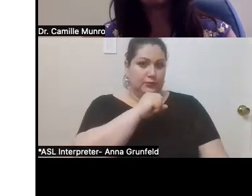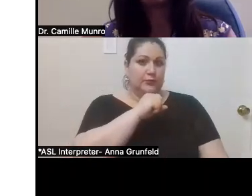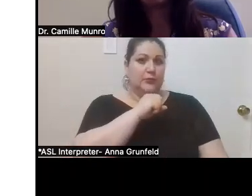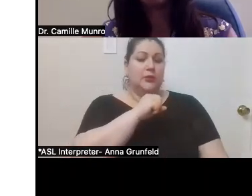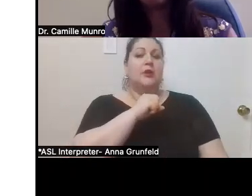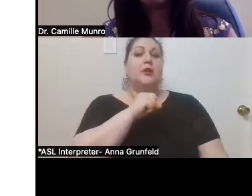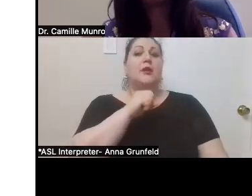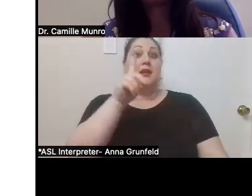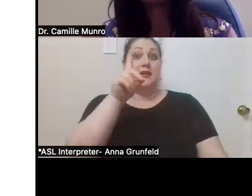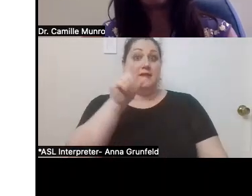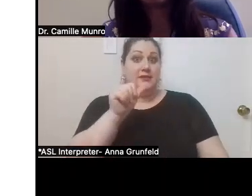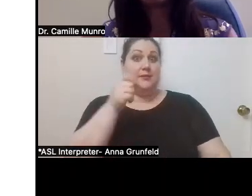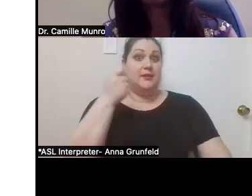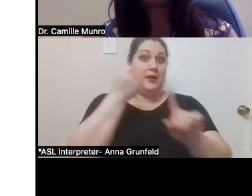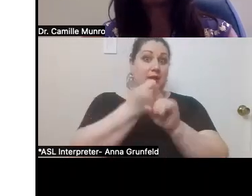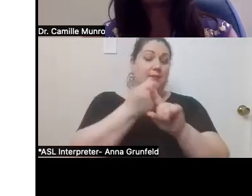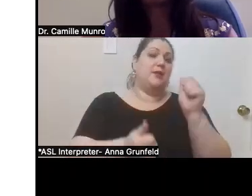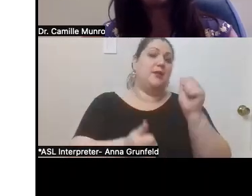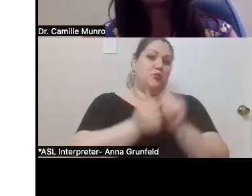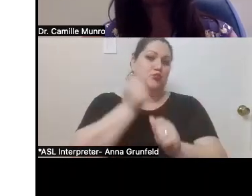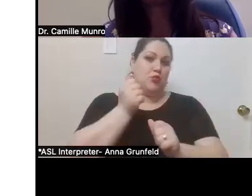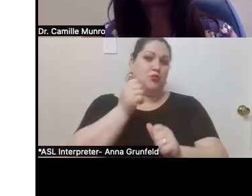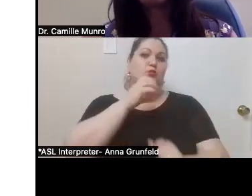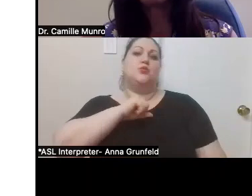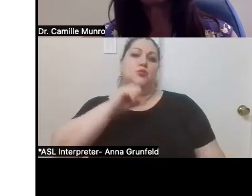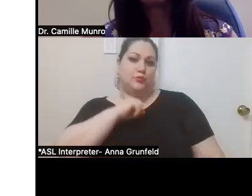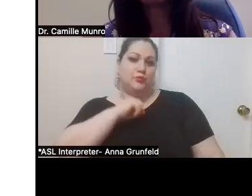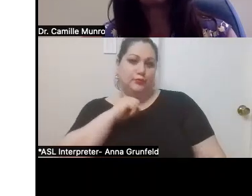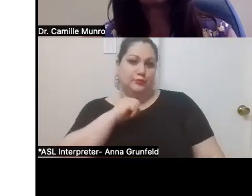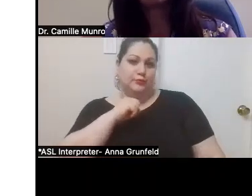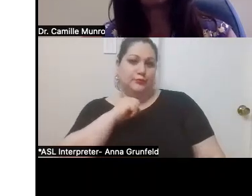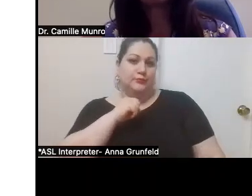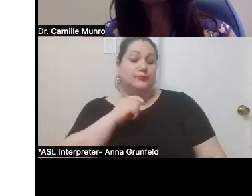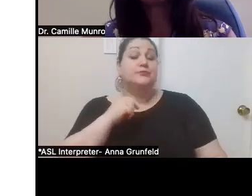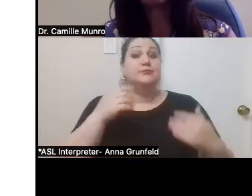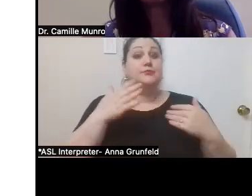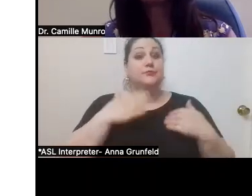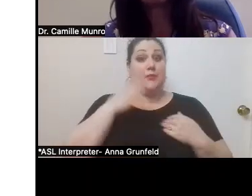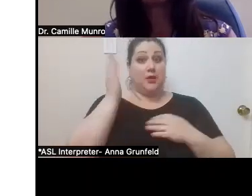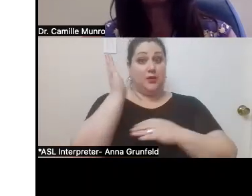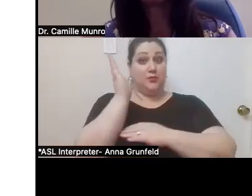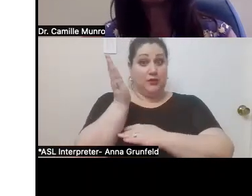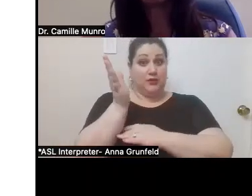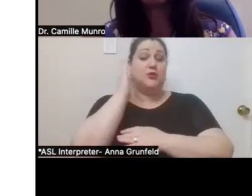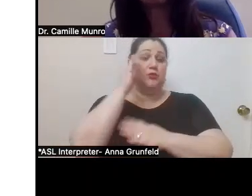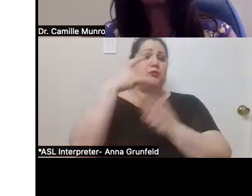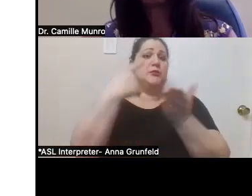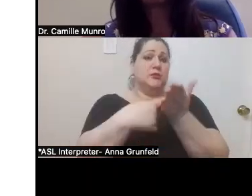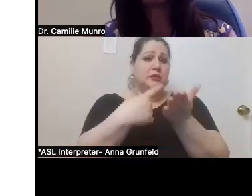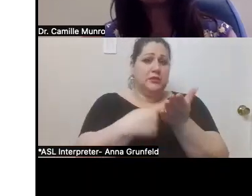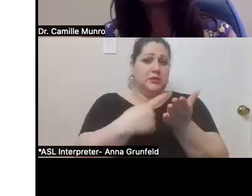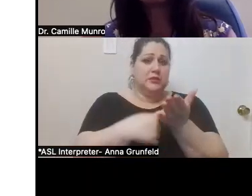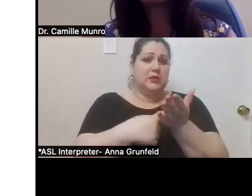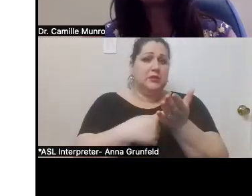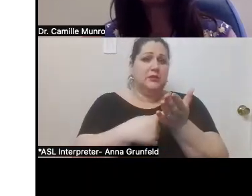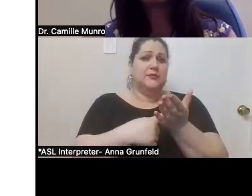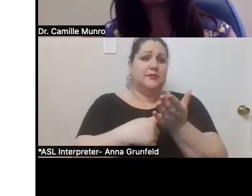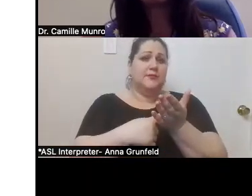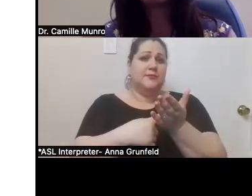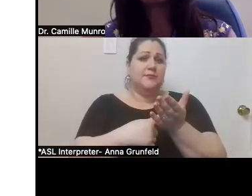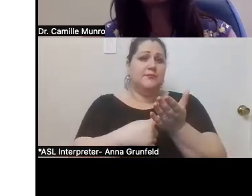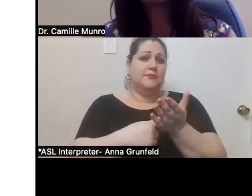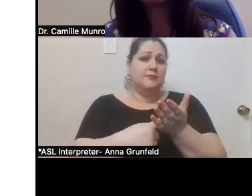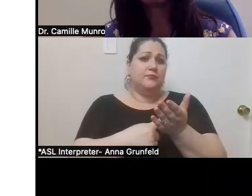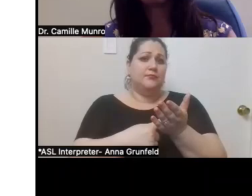And my presentation is going to be discussing quite a bit of disabilities with physicians.